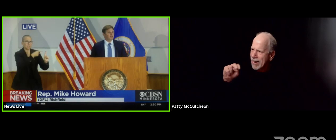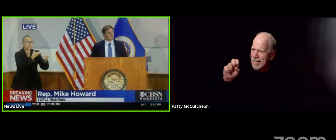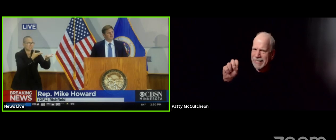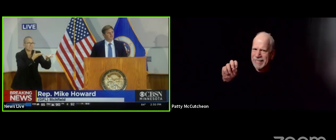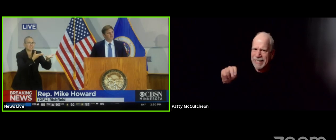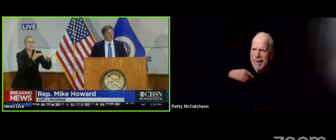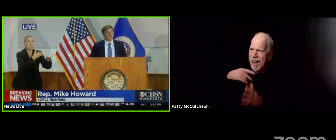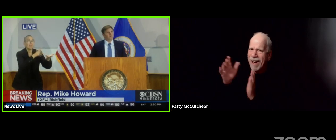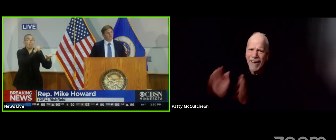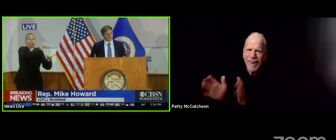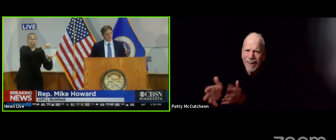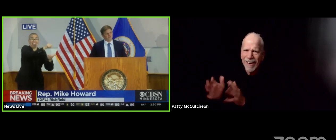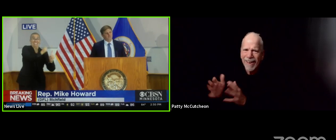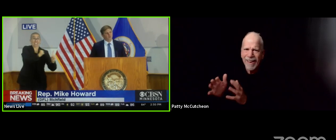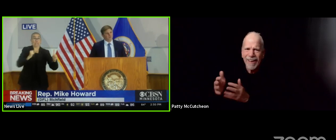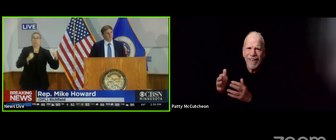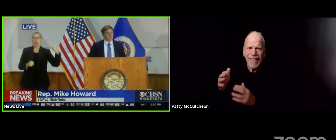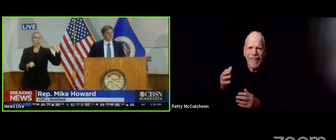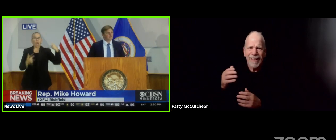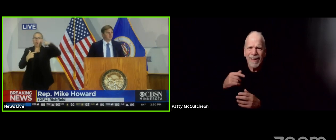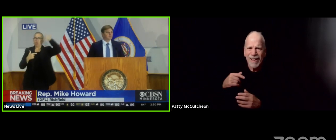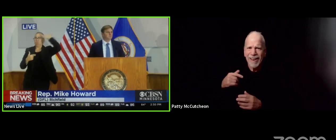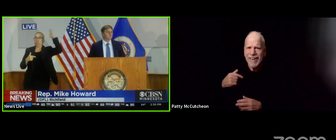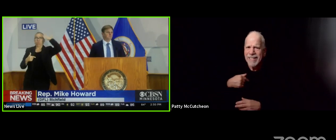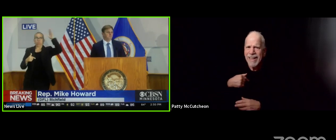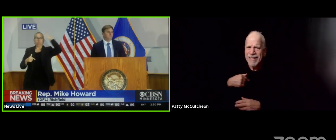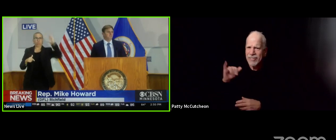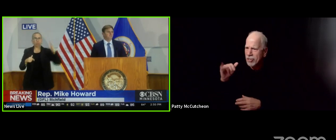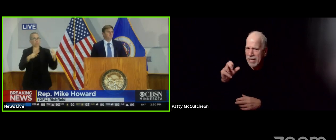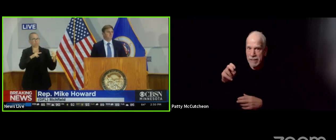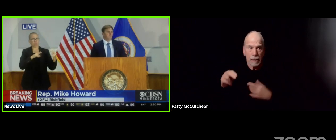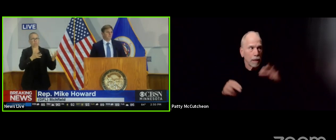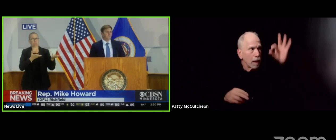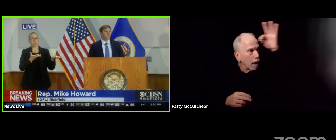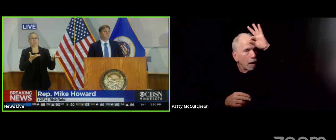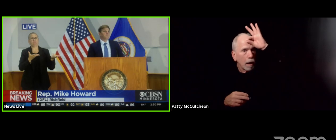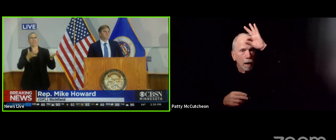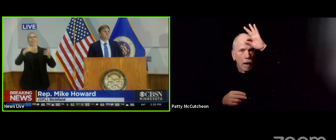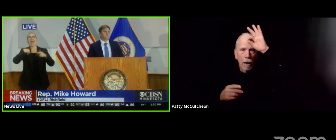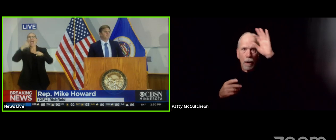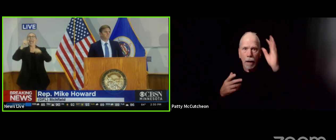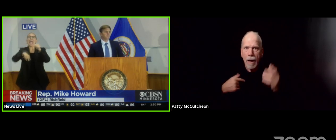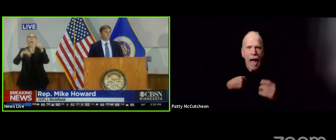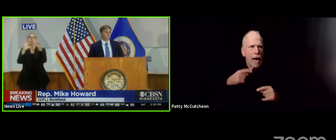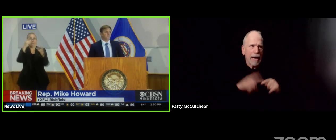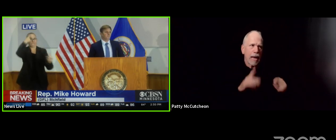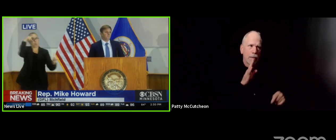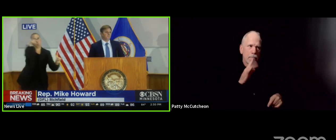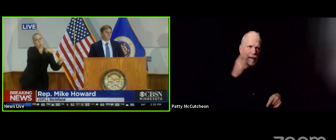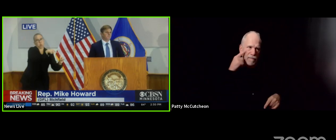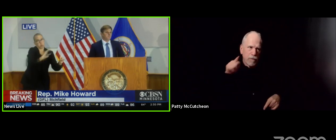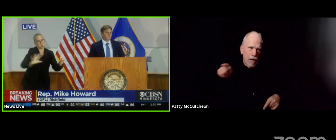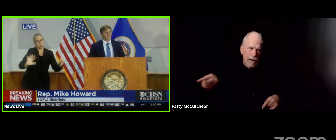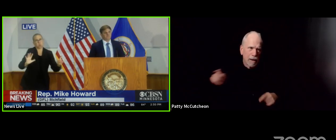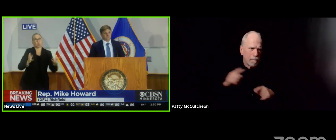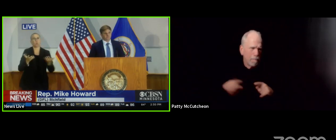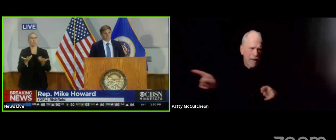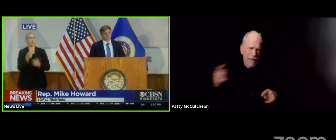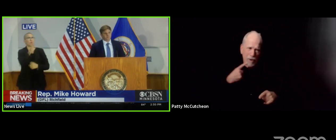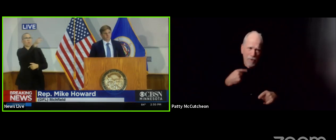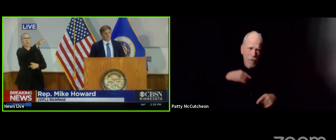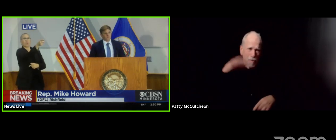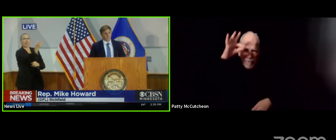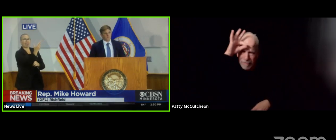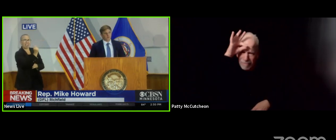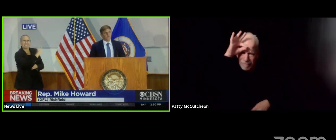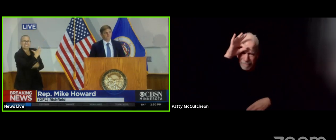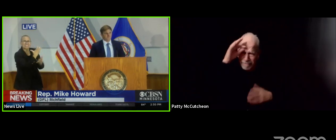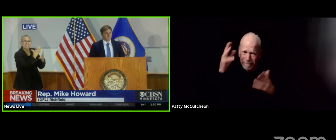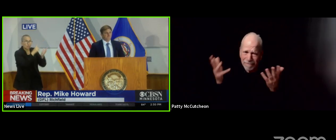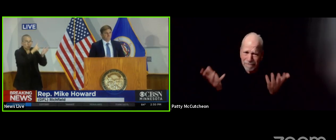HEADS-UP EITHER. BUT I DON'T WANT TO SPEAK FOR SENATOR JENSEN.